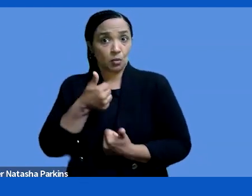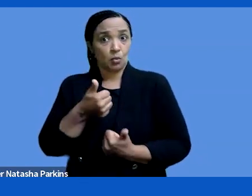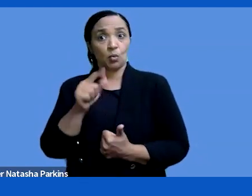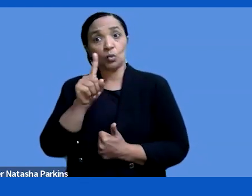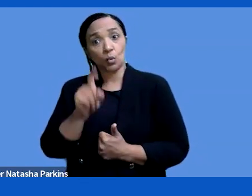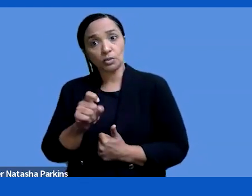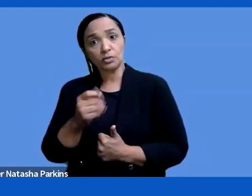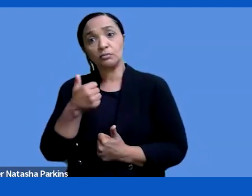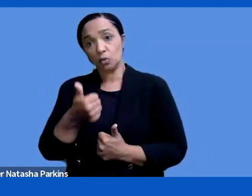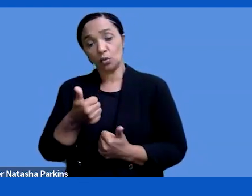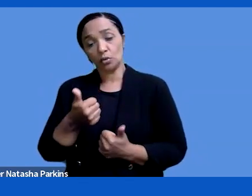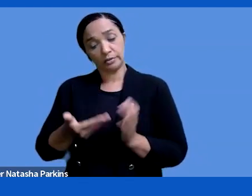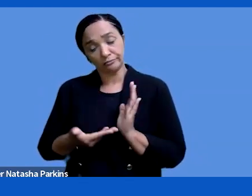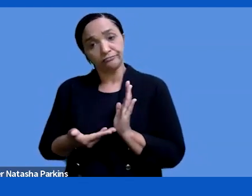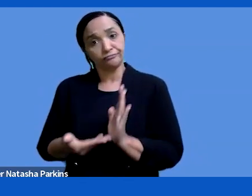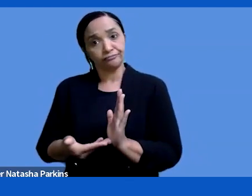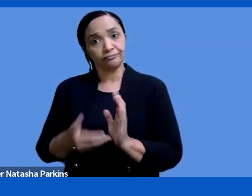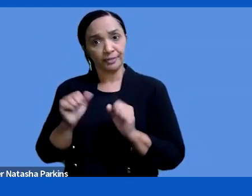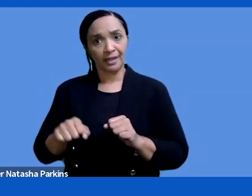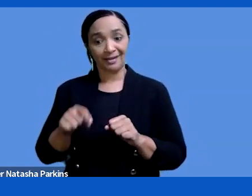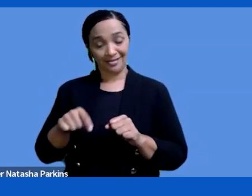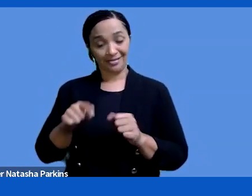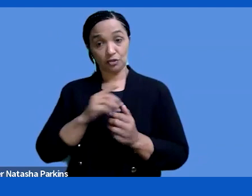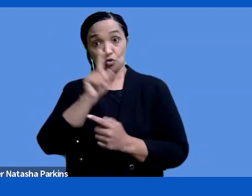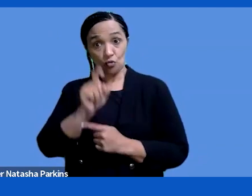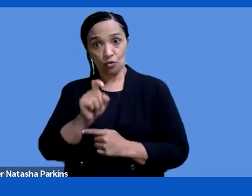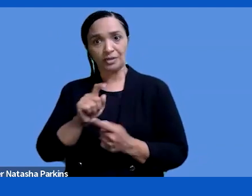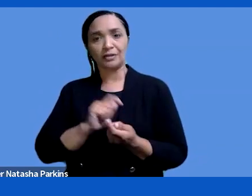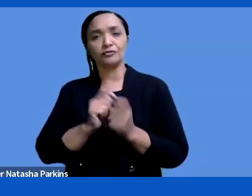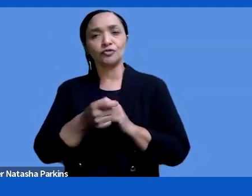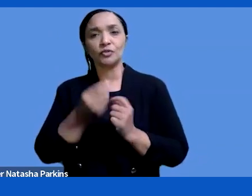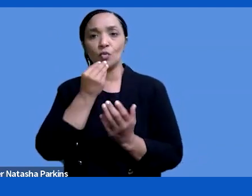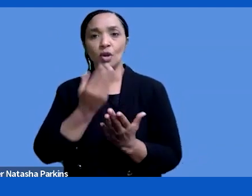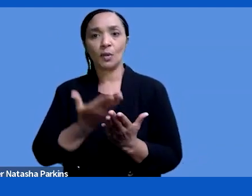Can be turned into a recommendation. >> SUSANNA LAURIN: Okay. Do we have any